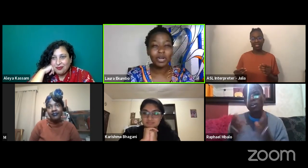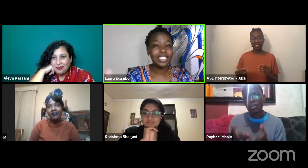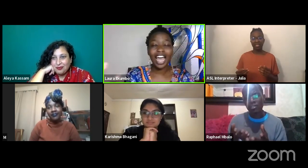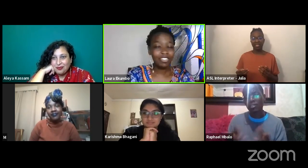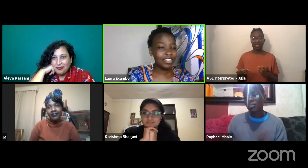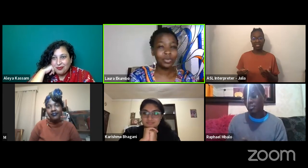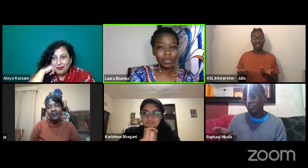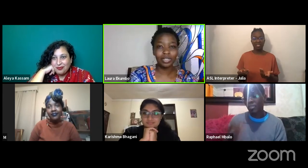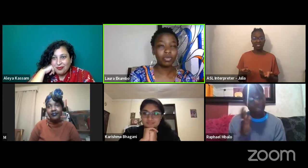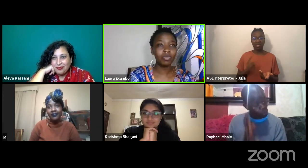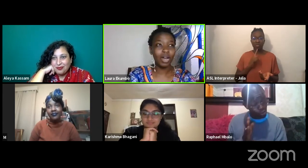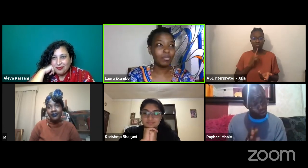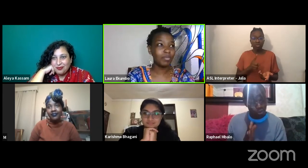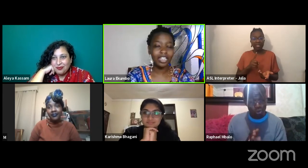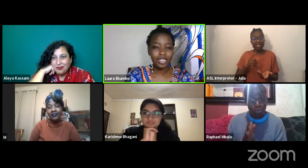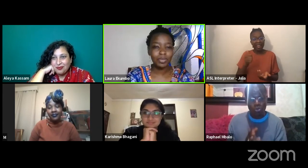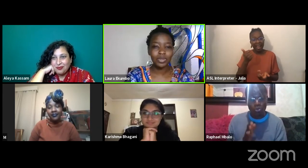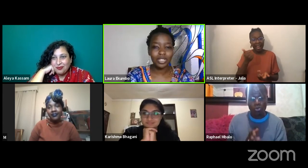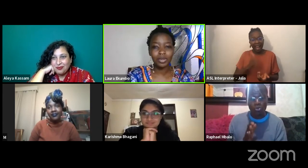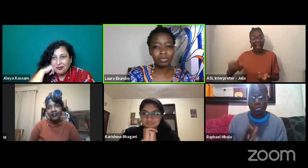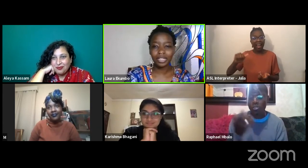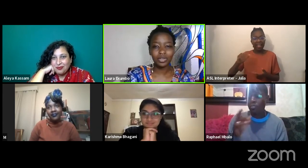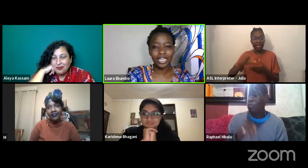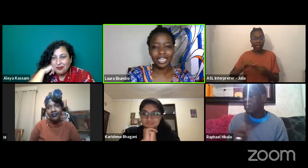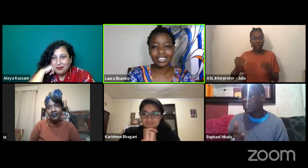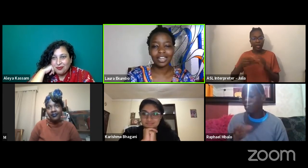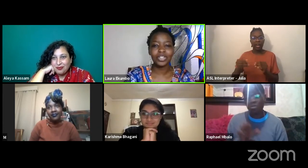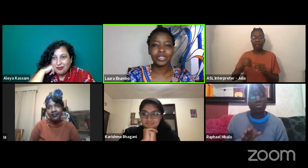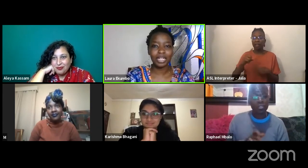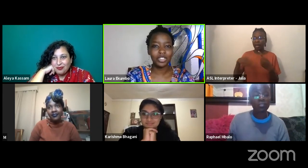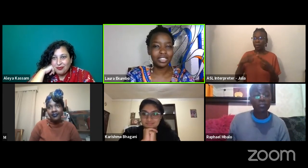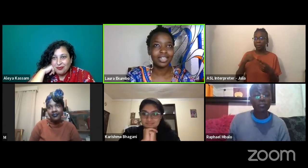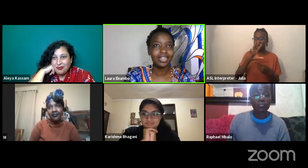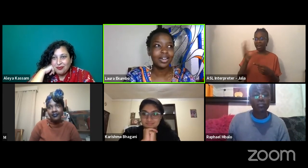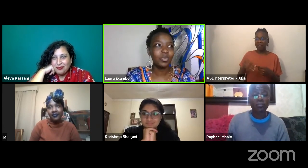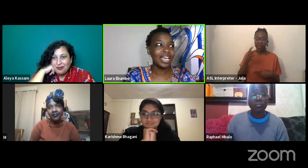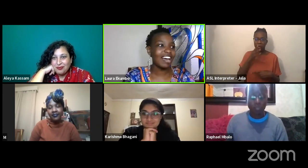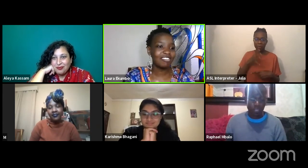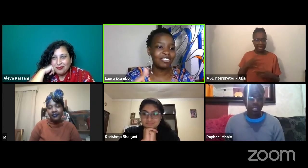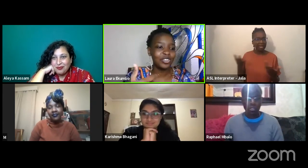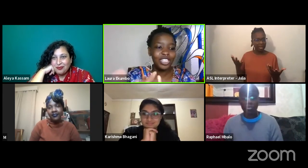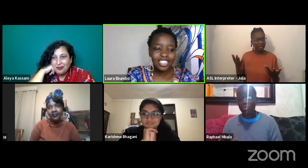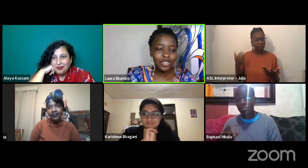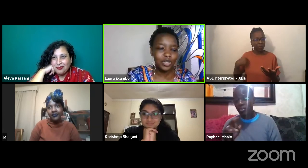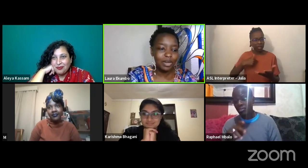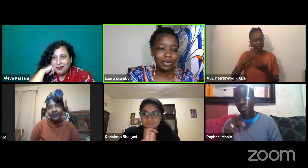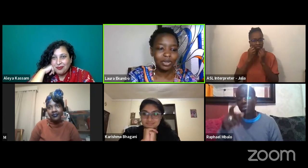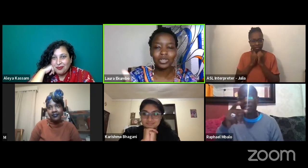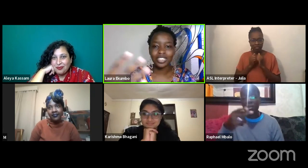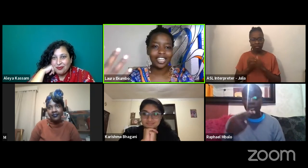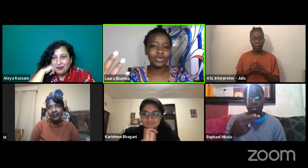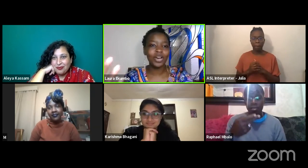about an African woman. Our pilot episode is about Bi Kidude as Karishma mentioned, we have written a story about Dr. Ng'endo Mwangi